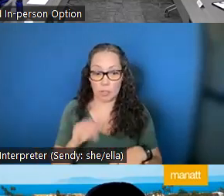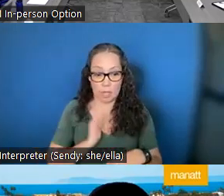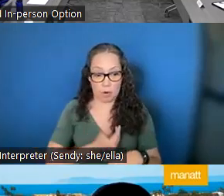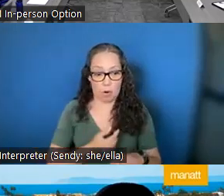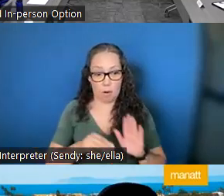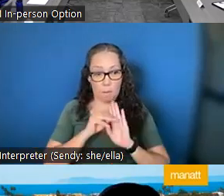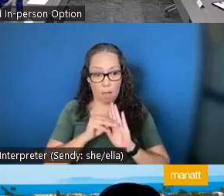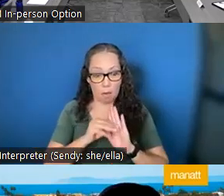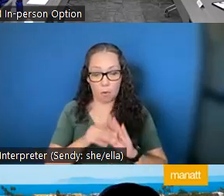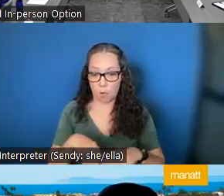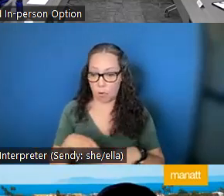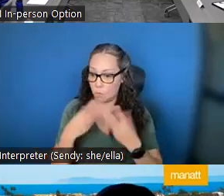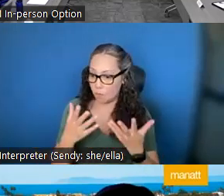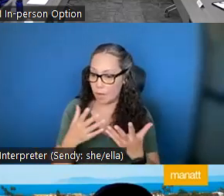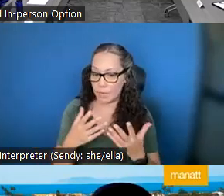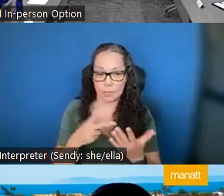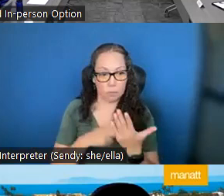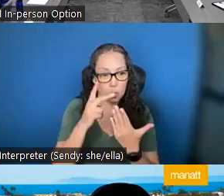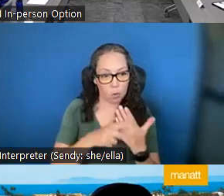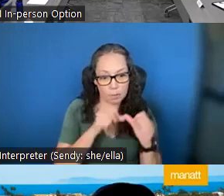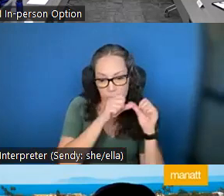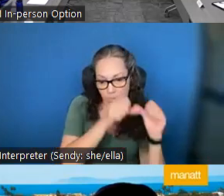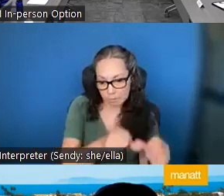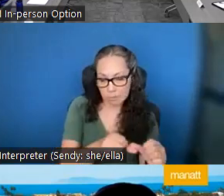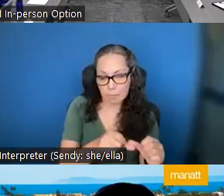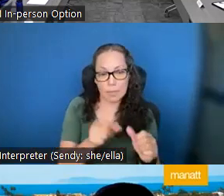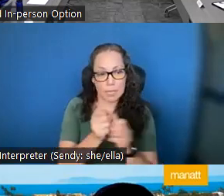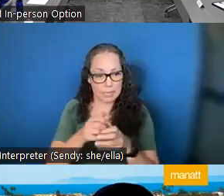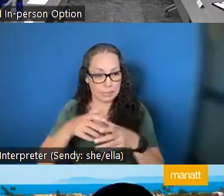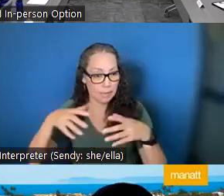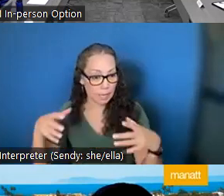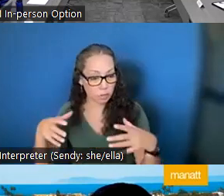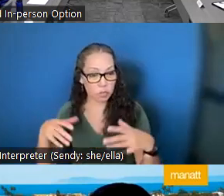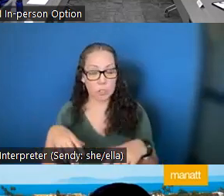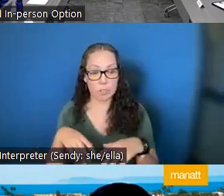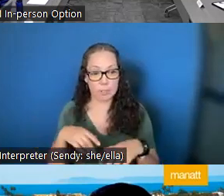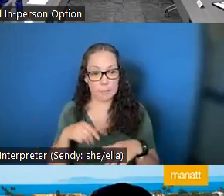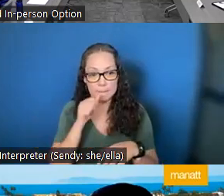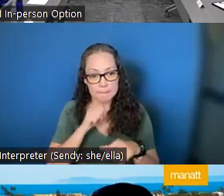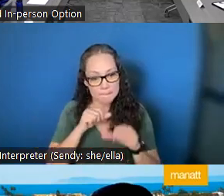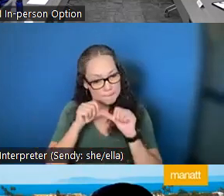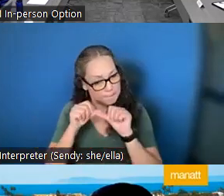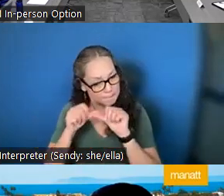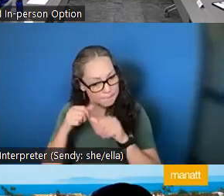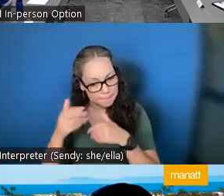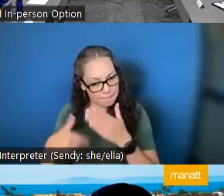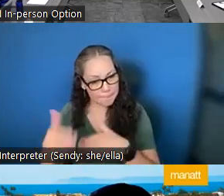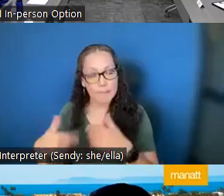provides program stability sustainability and expansion um and first and foremost um